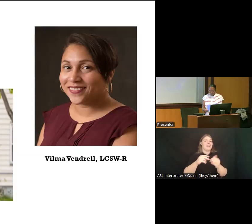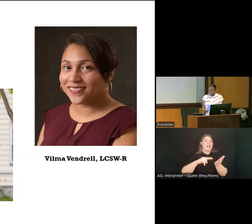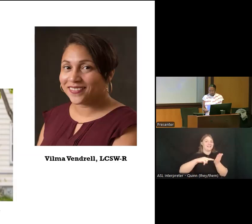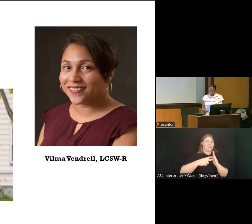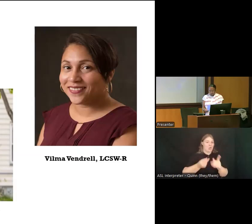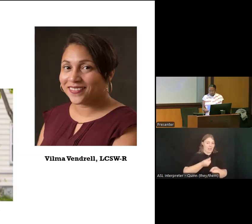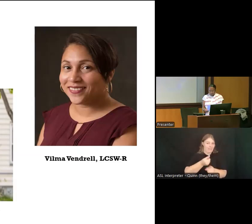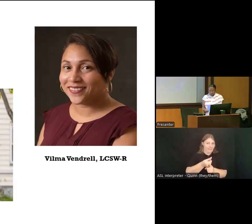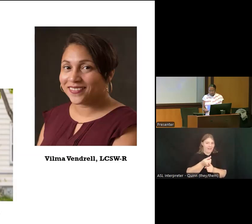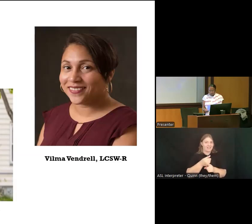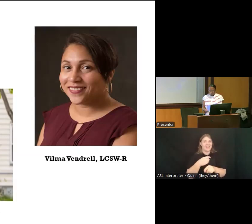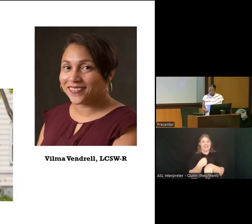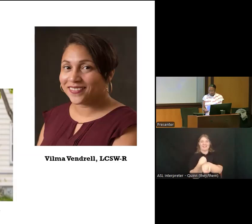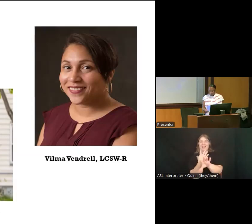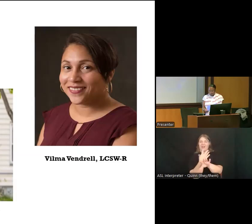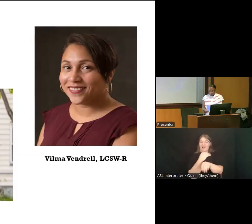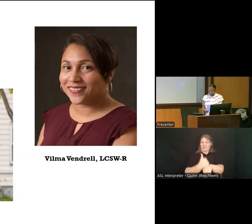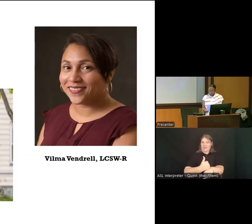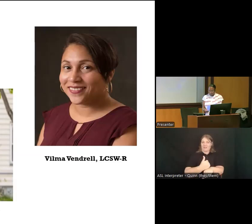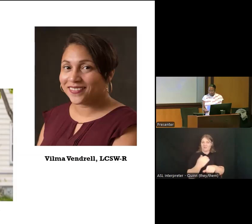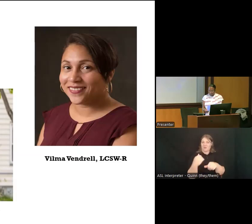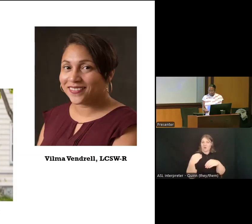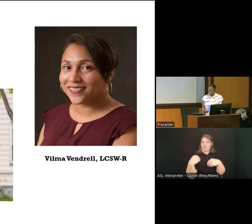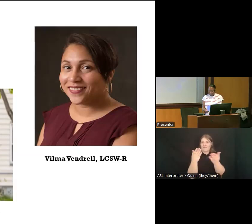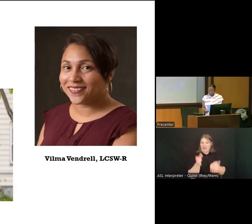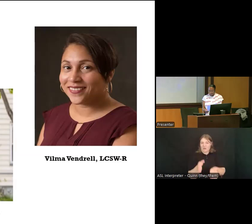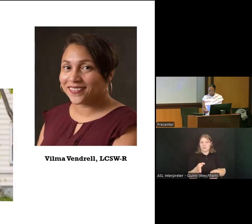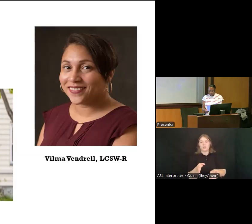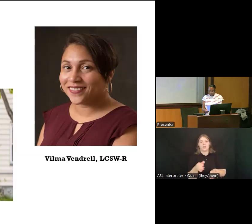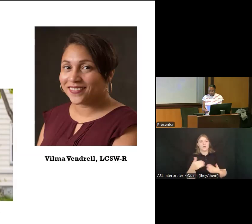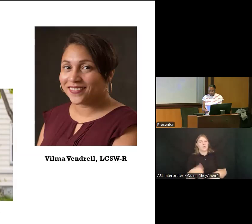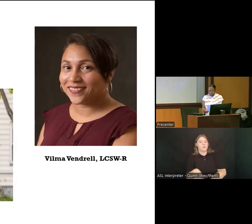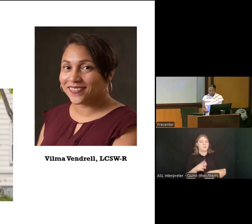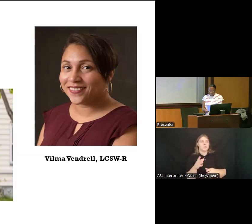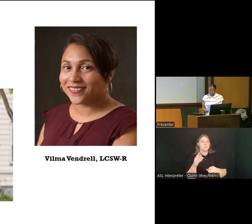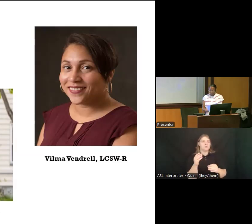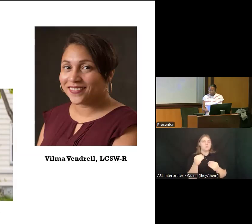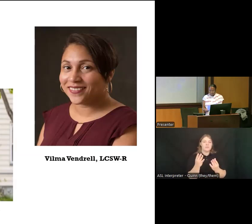has a strong commitment to culturally sensitive and comprehensive counseling services and has